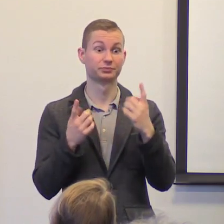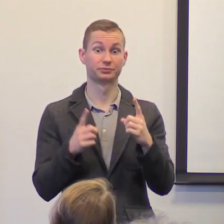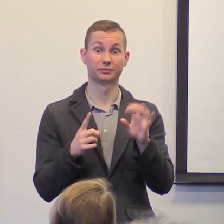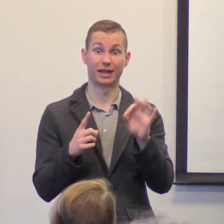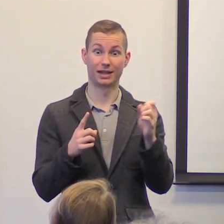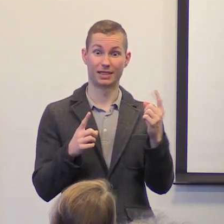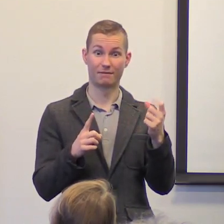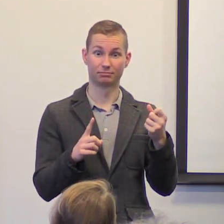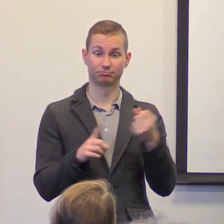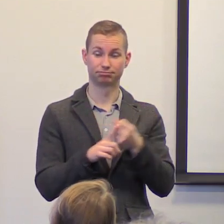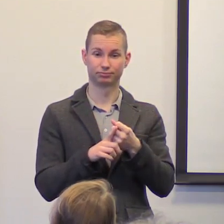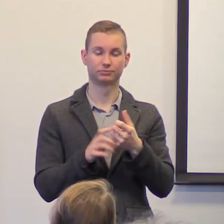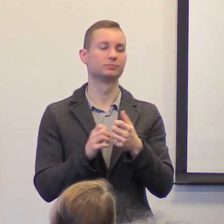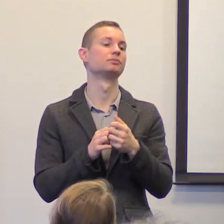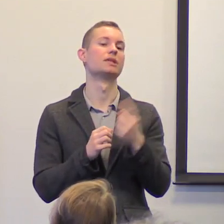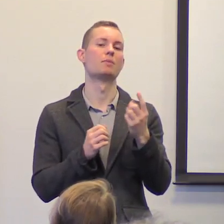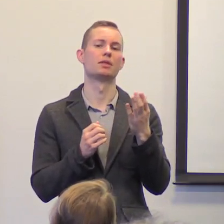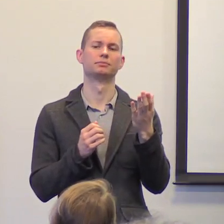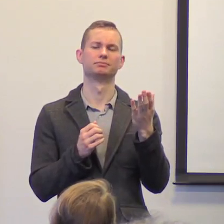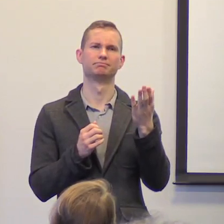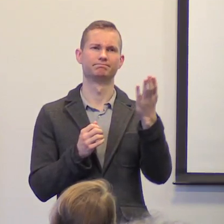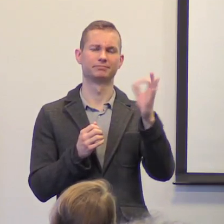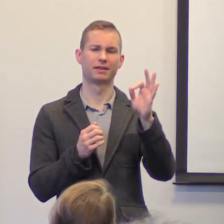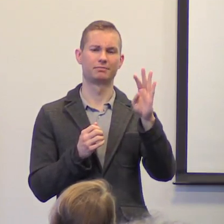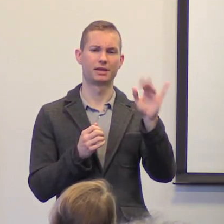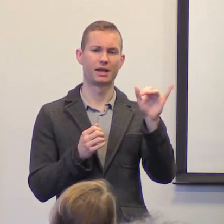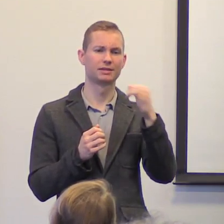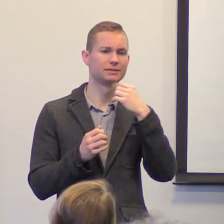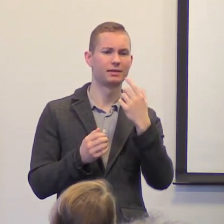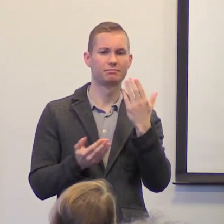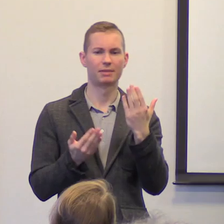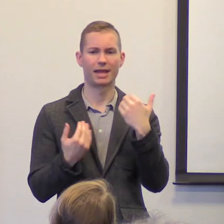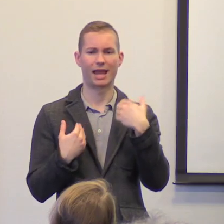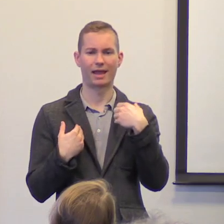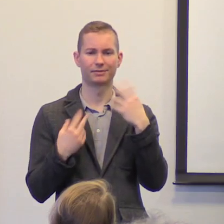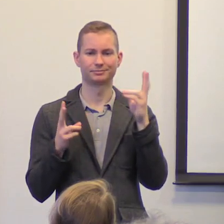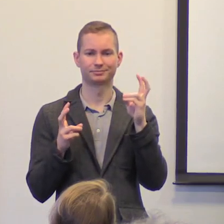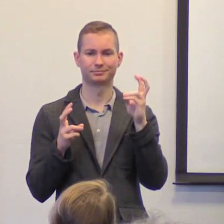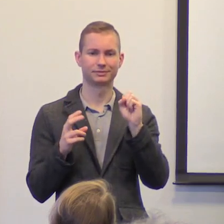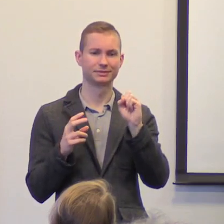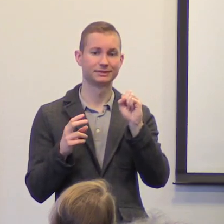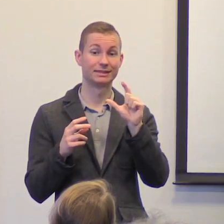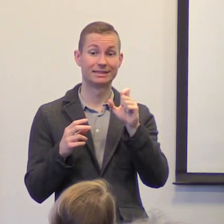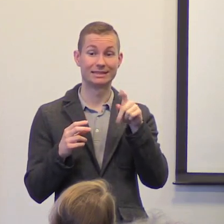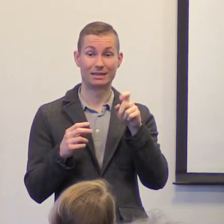Somebody at the FBI concluded that there might be a sleeper cell of radical, Muslim terrorists